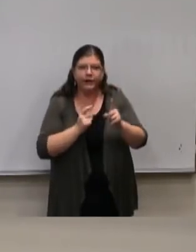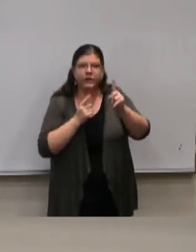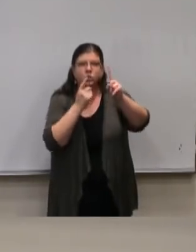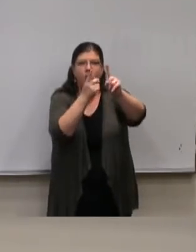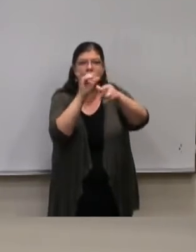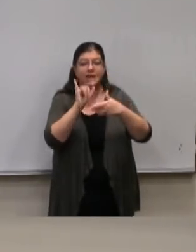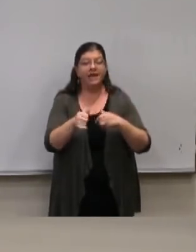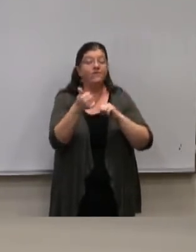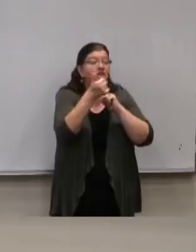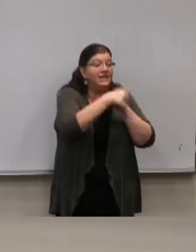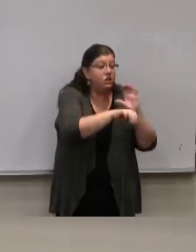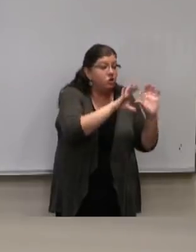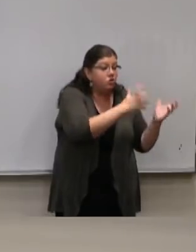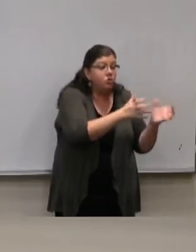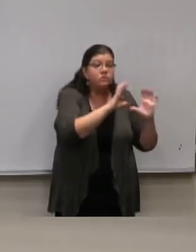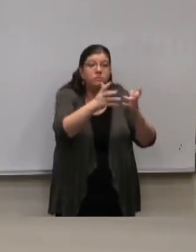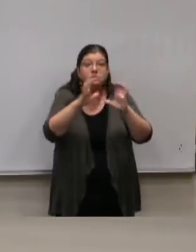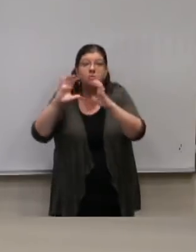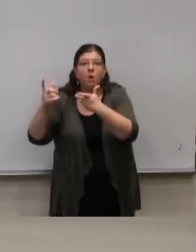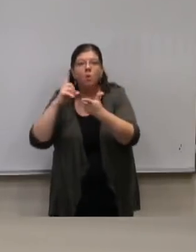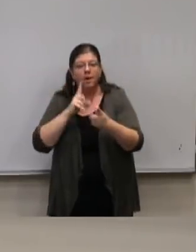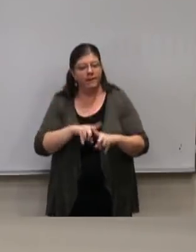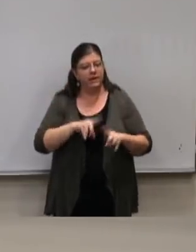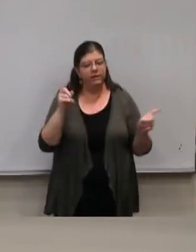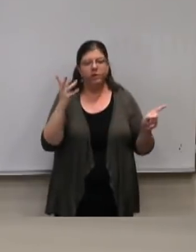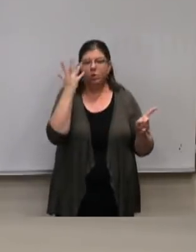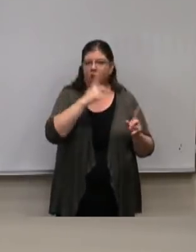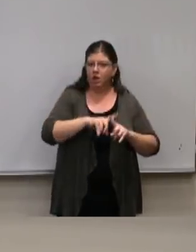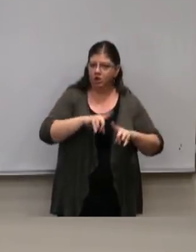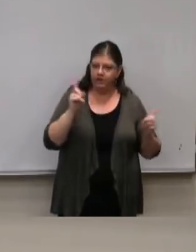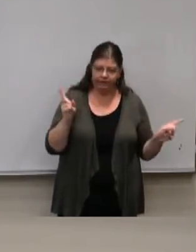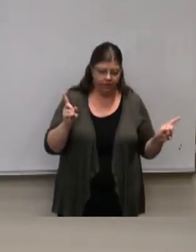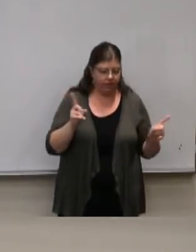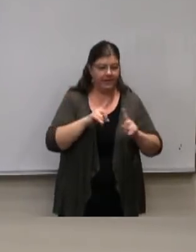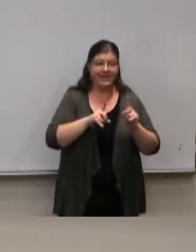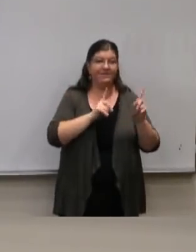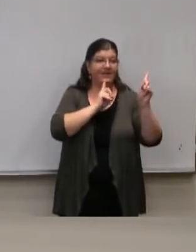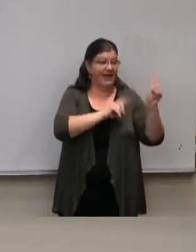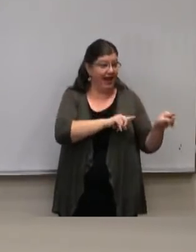for every single service area on campus. We're going to have a different answer for veterans